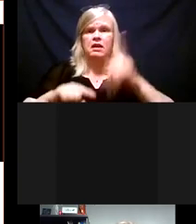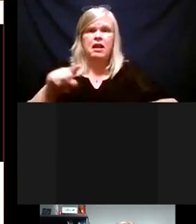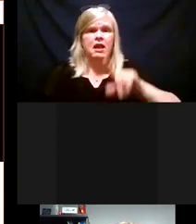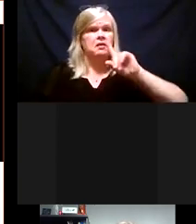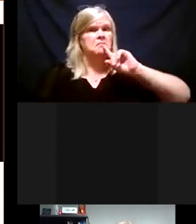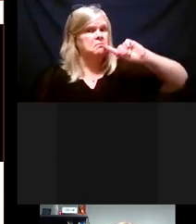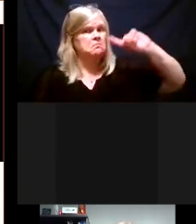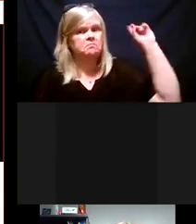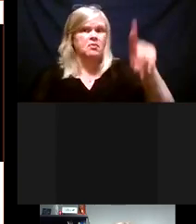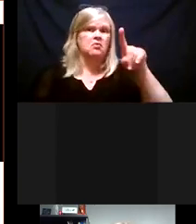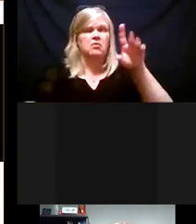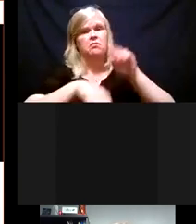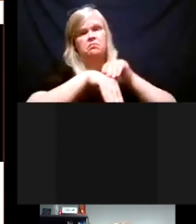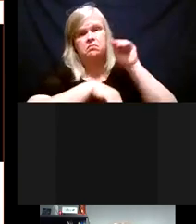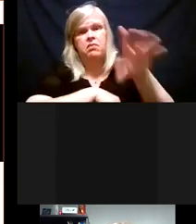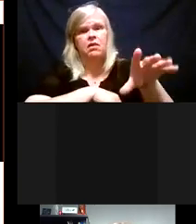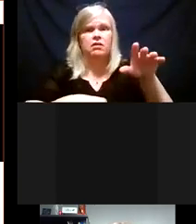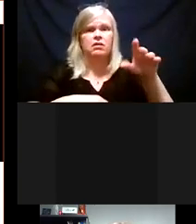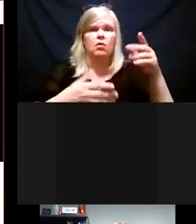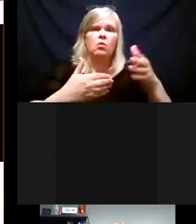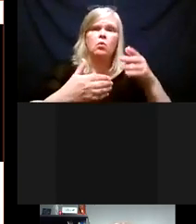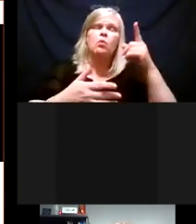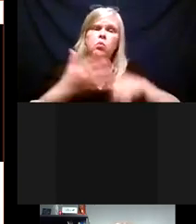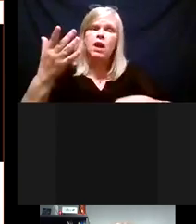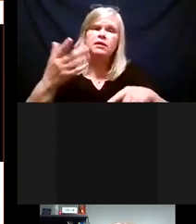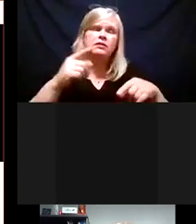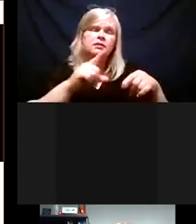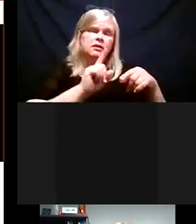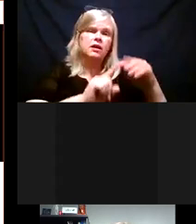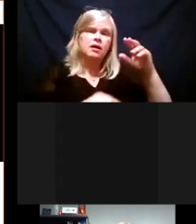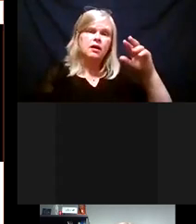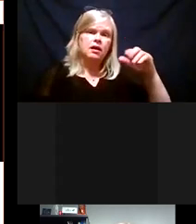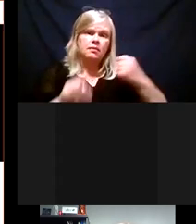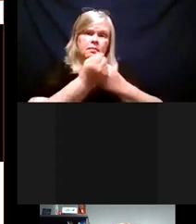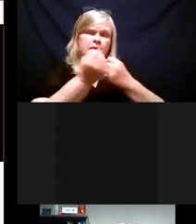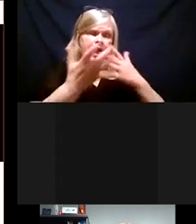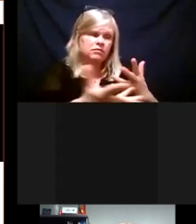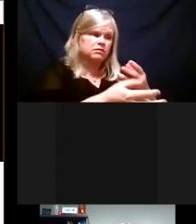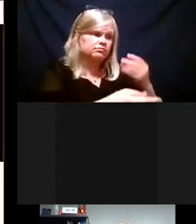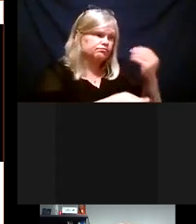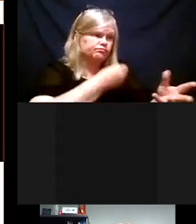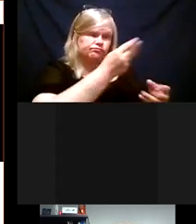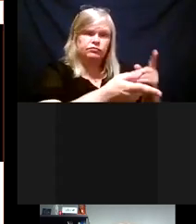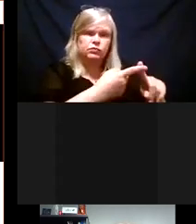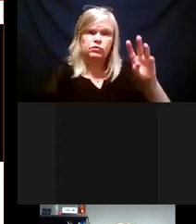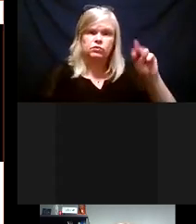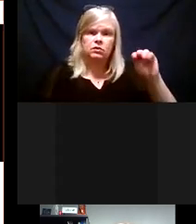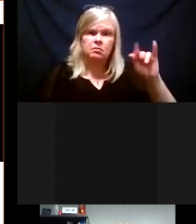OR INFORMATION TO ADVOCATES OR THE MINOR. THAT'S SOMETHING WE DEAL WITH ALL THE TIME.